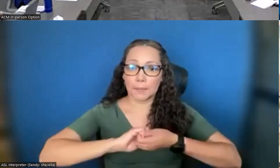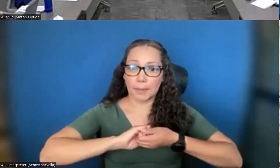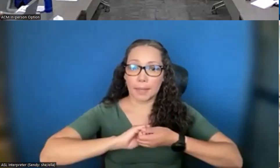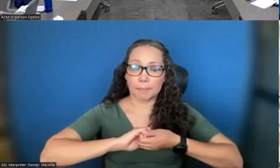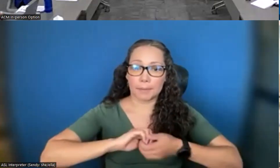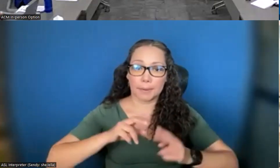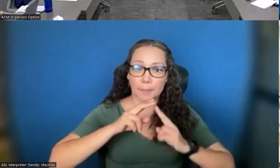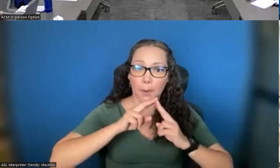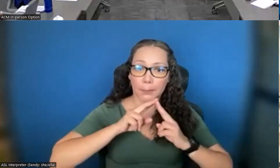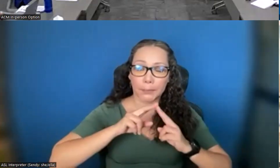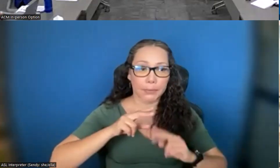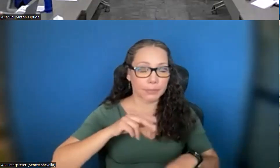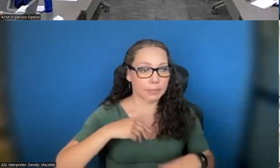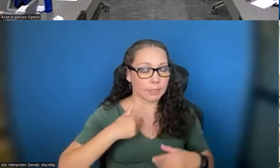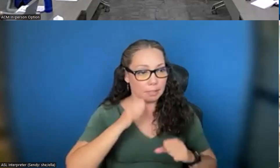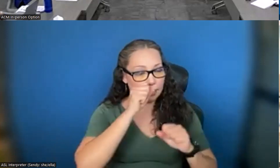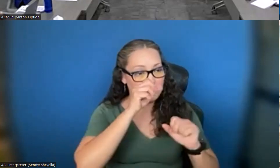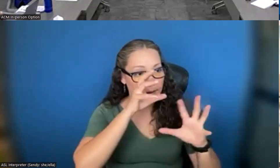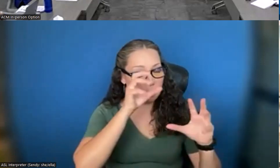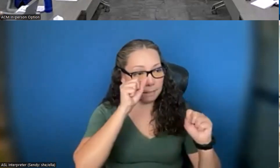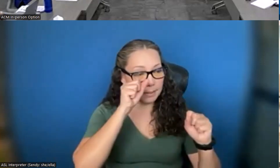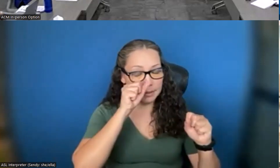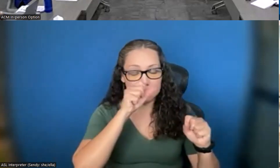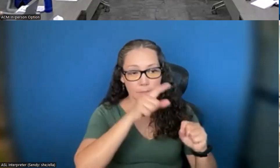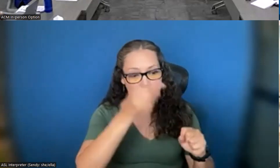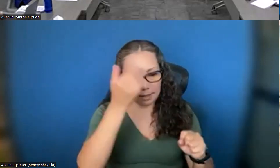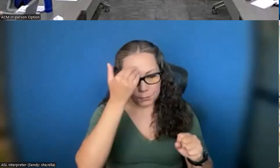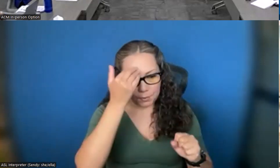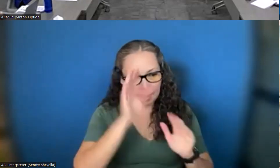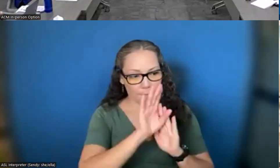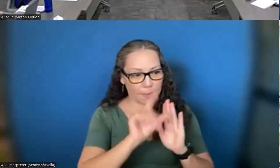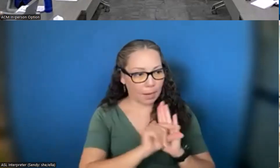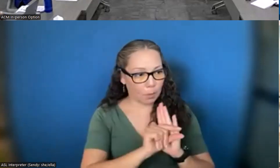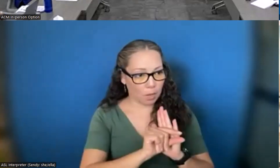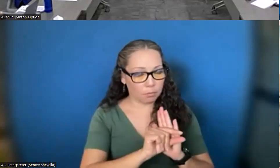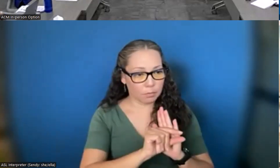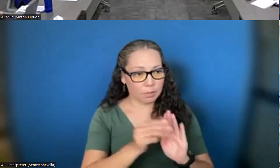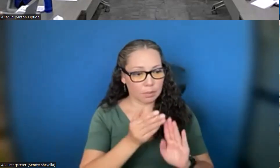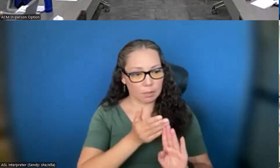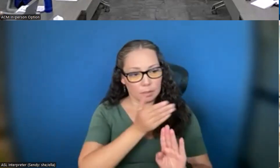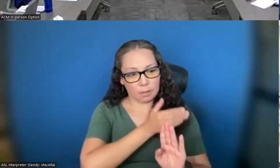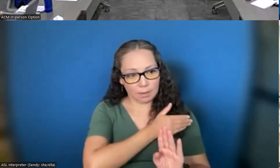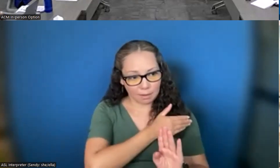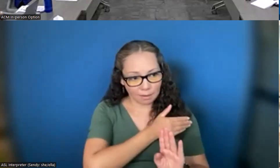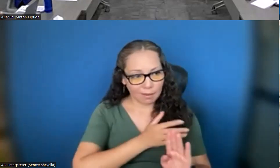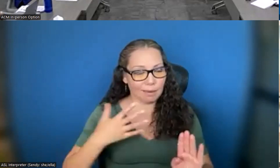amazed I mean I know that they have background and you know um health and HCBS services but the fact